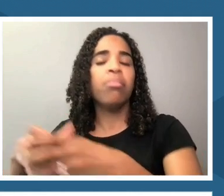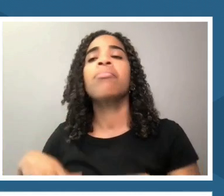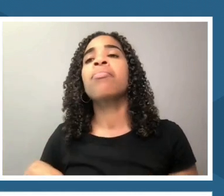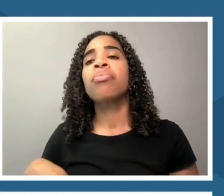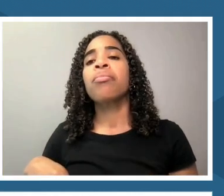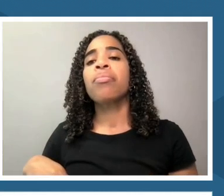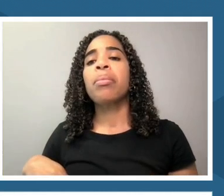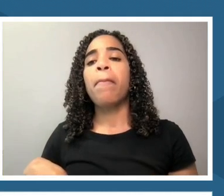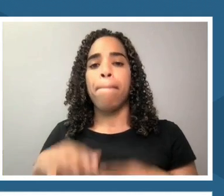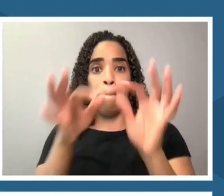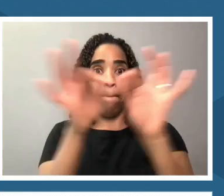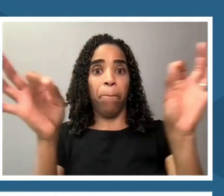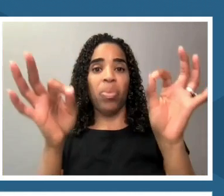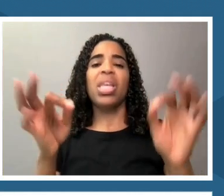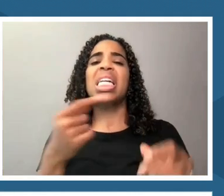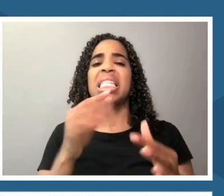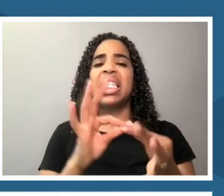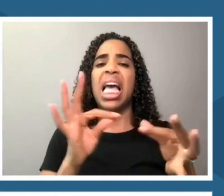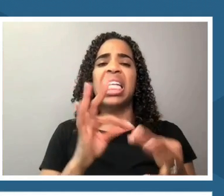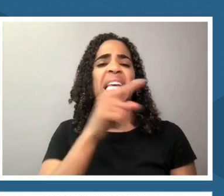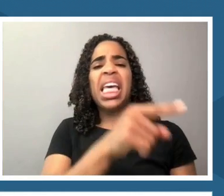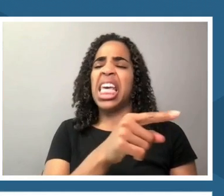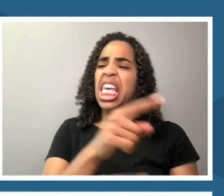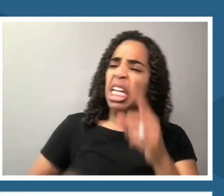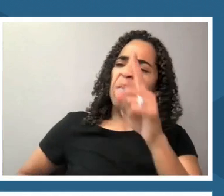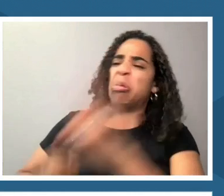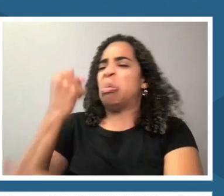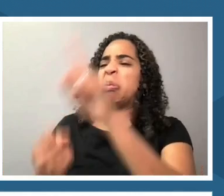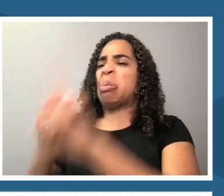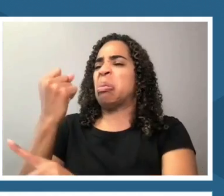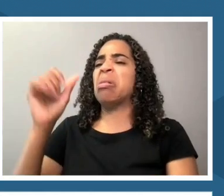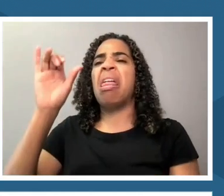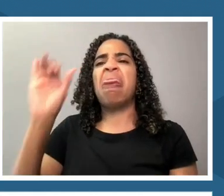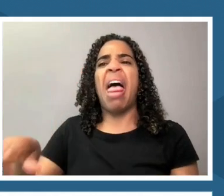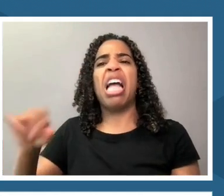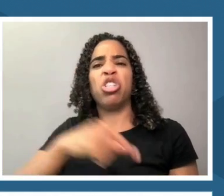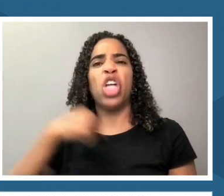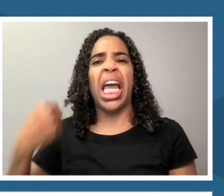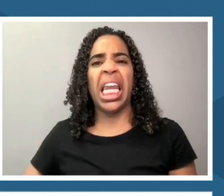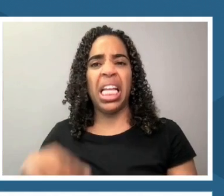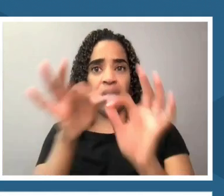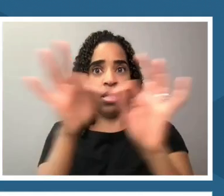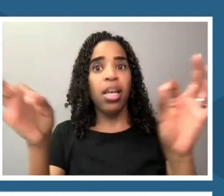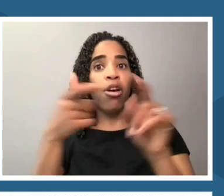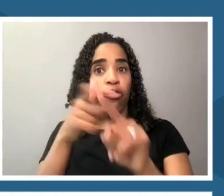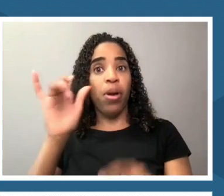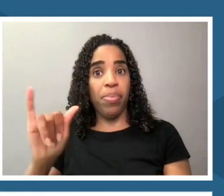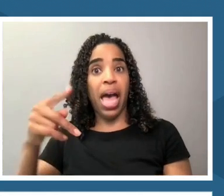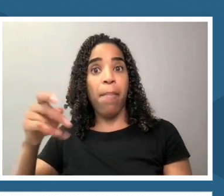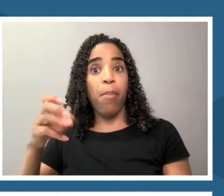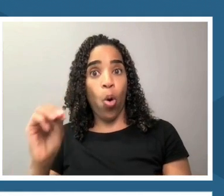for that heathen chinese or chinese tk had pointed out it's a line from a poem